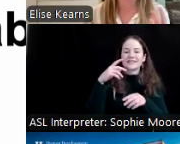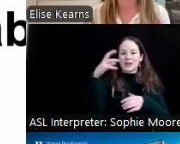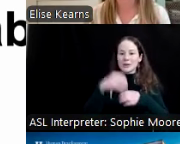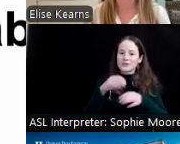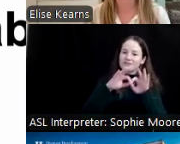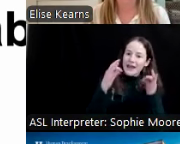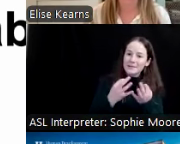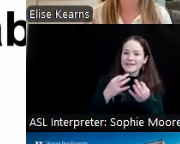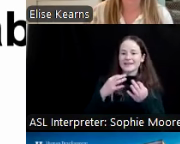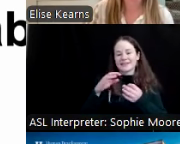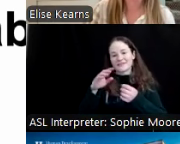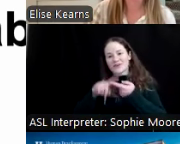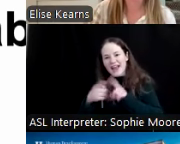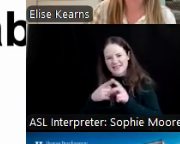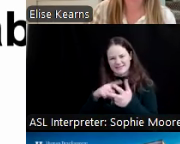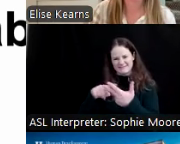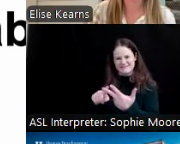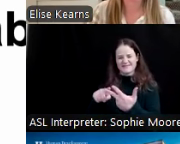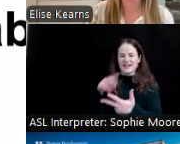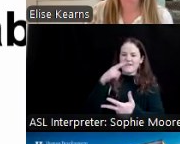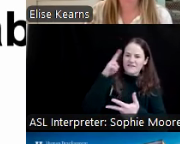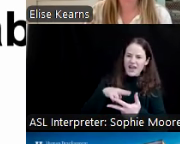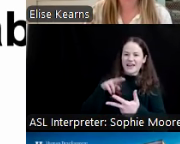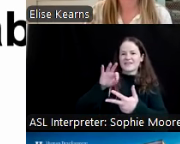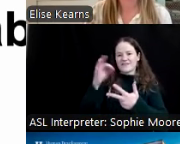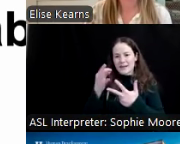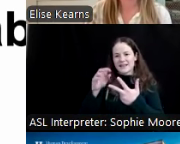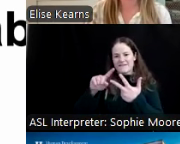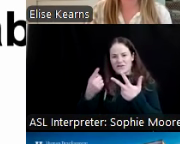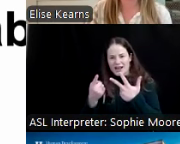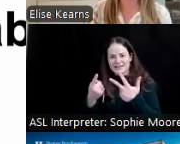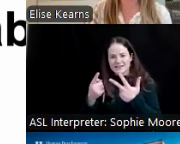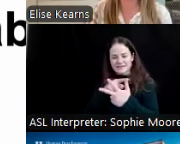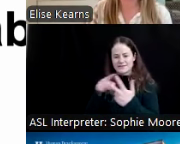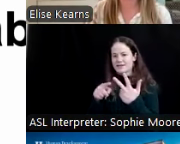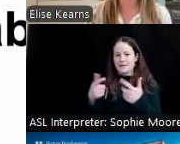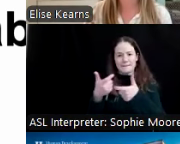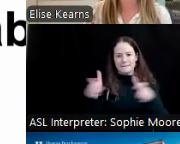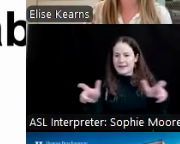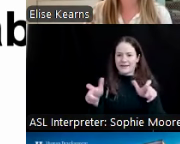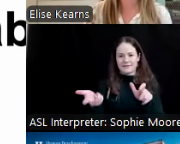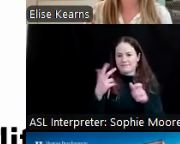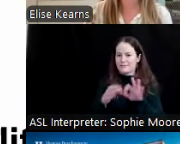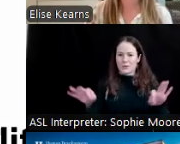those three things really would be the hallmark of adapting a physical activity program.